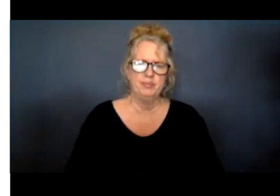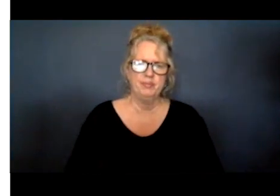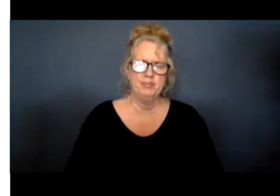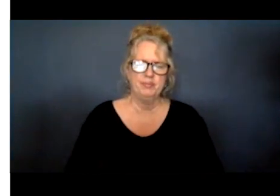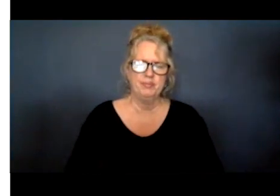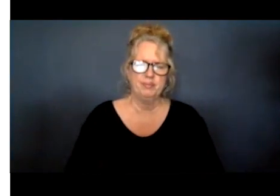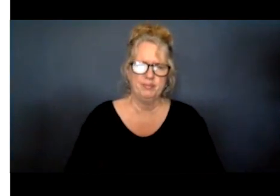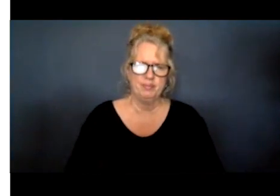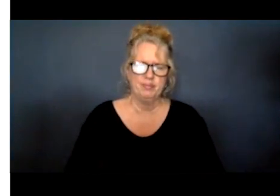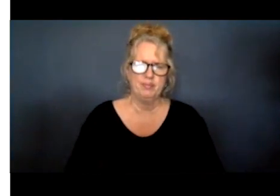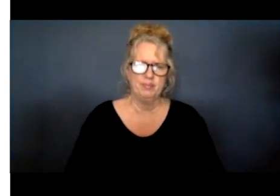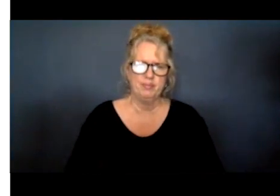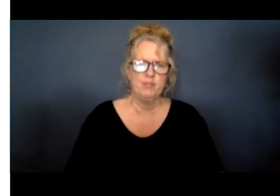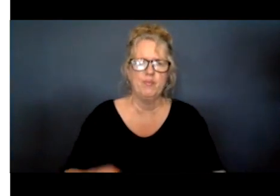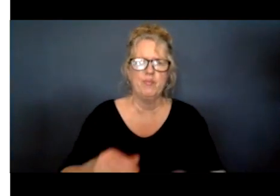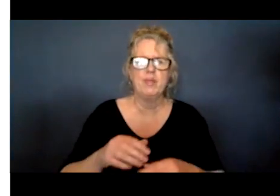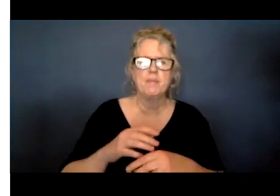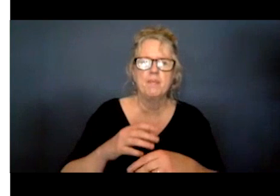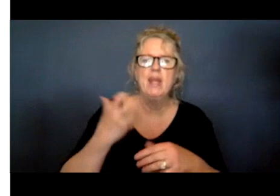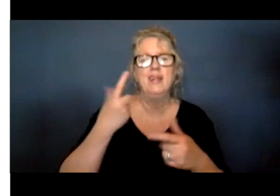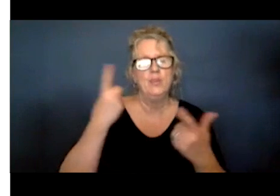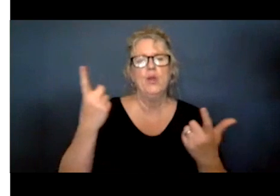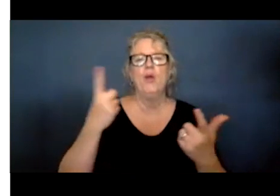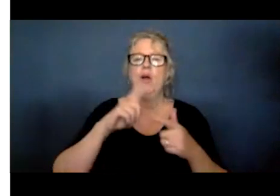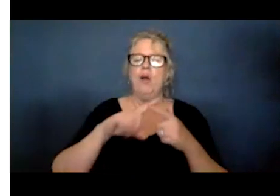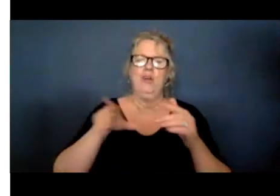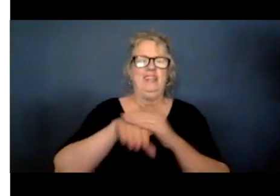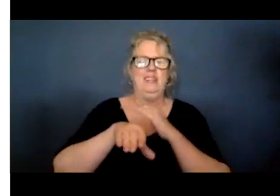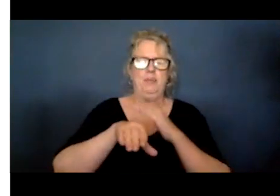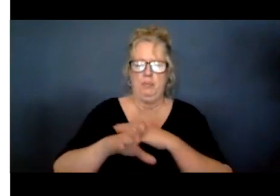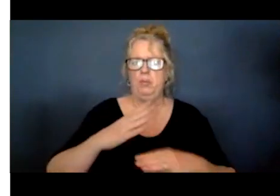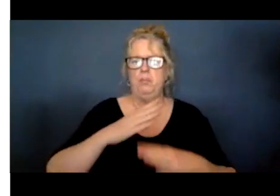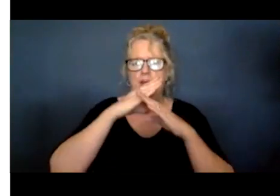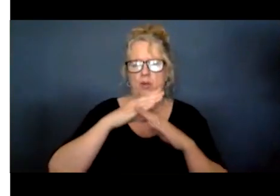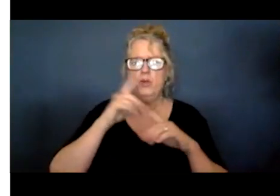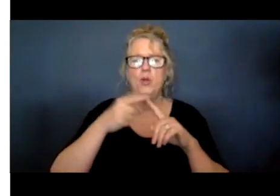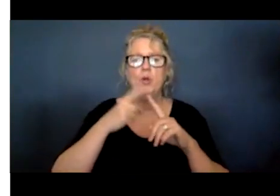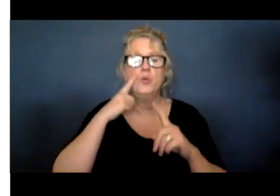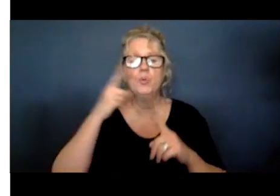Then there are accessibility barriers, which can arise when bringing in new technologies,